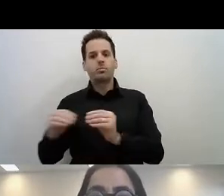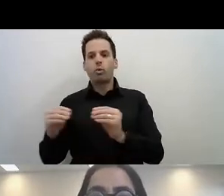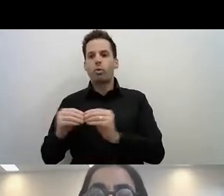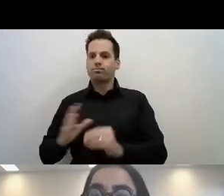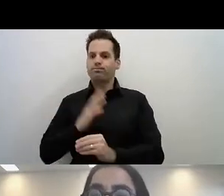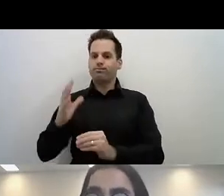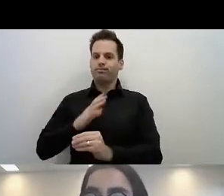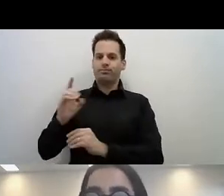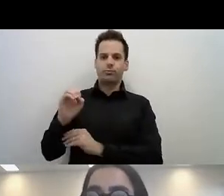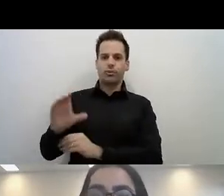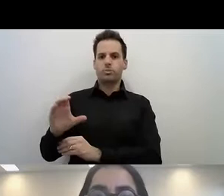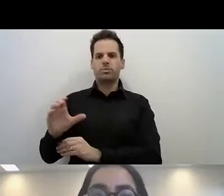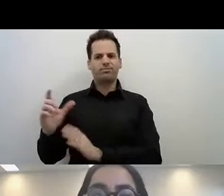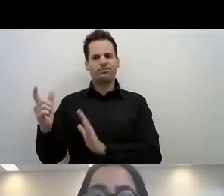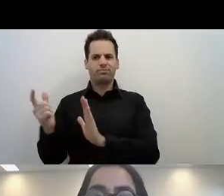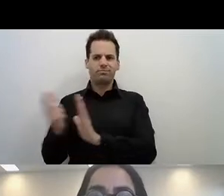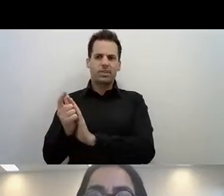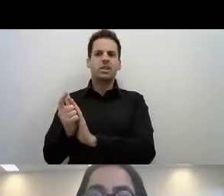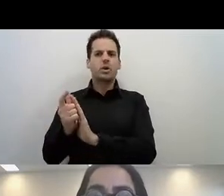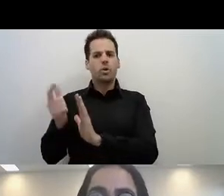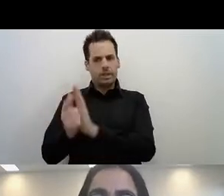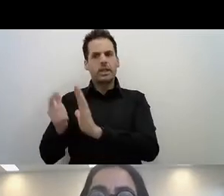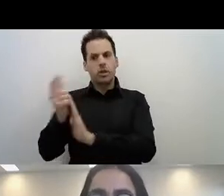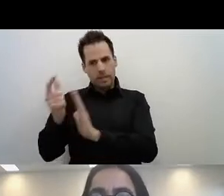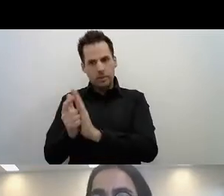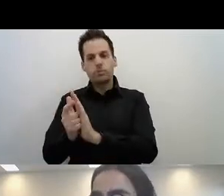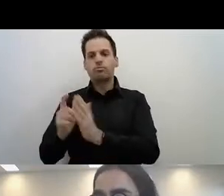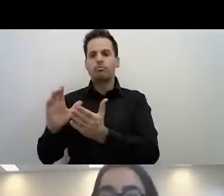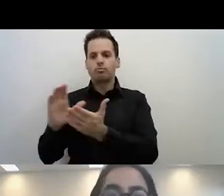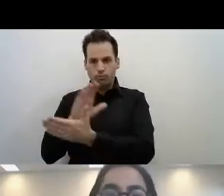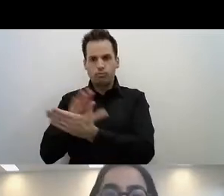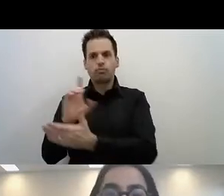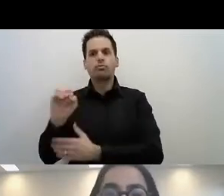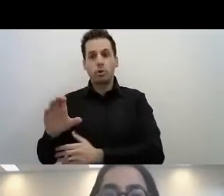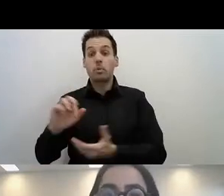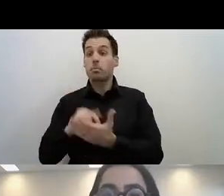animal all of those resources are available to the public to ensure that we all work to uphold